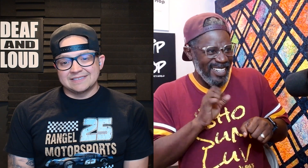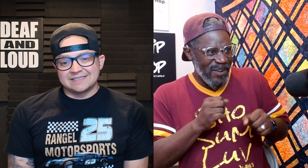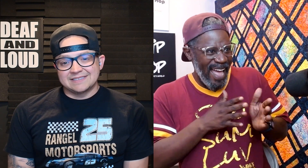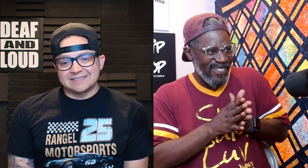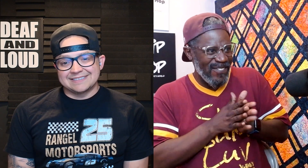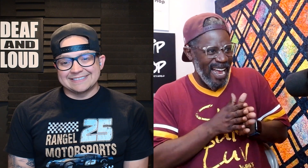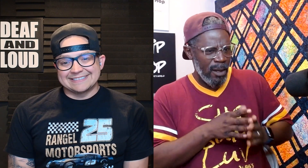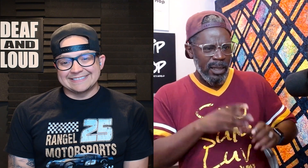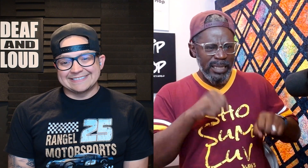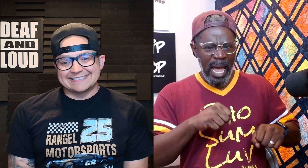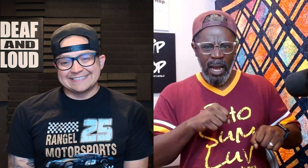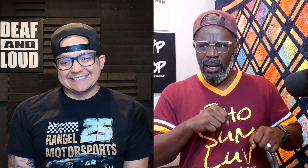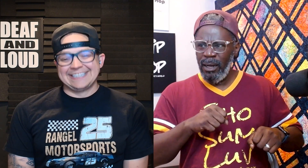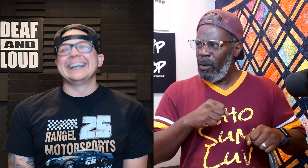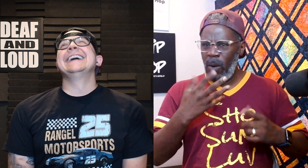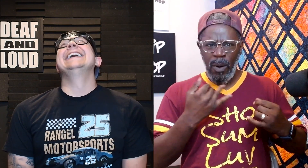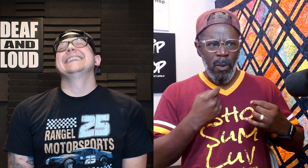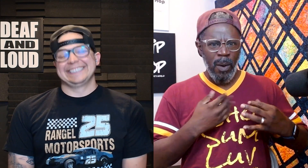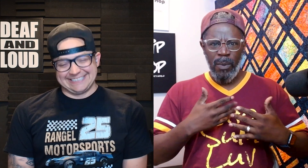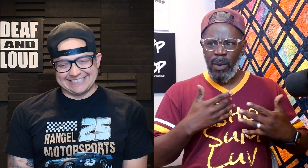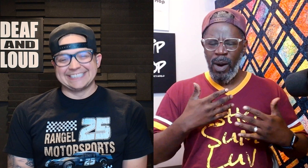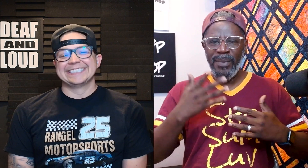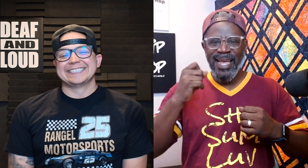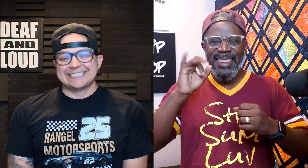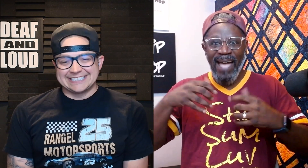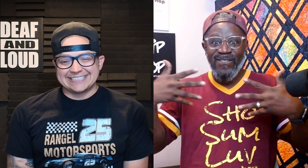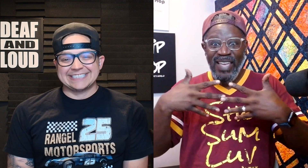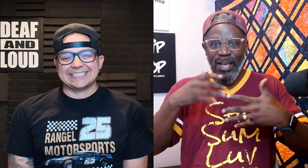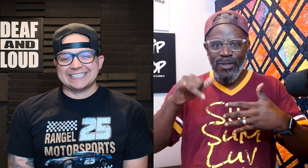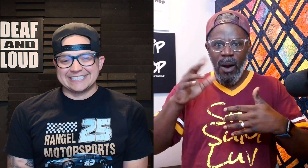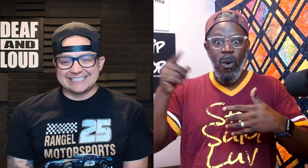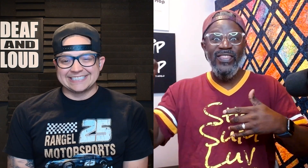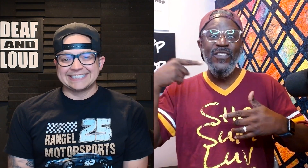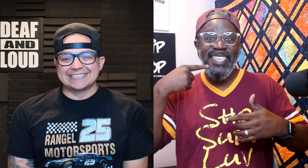Do I have to fire? Yeah! Okay so what, what?? Because those fears of what they're